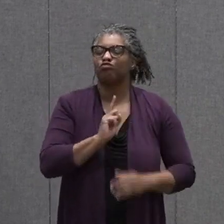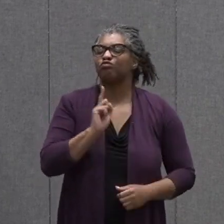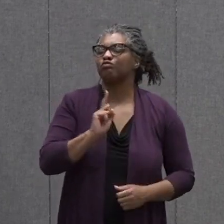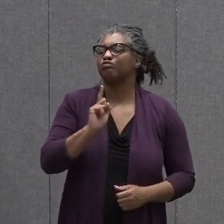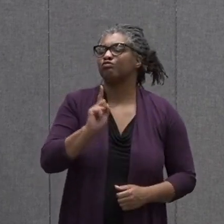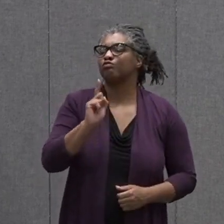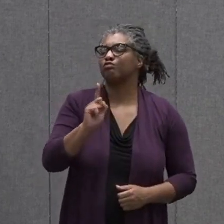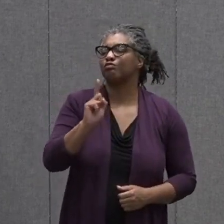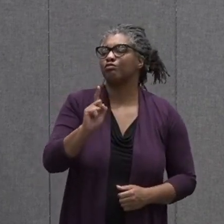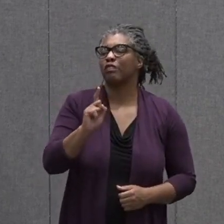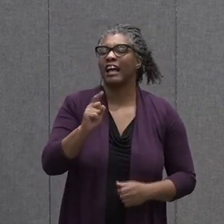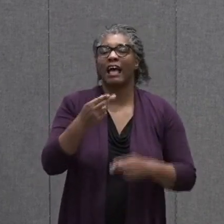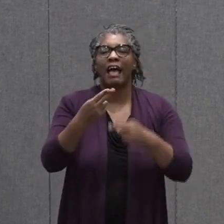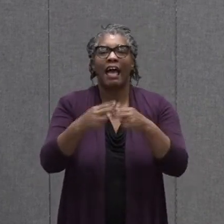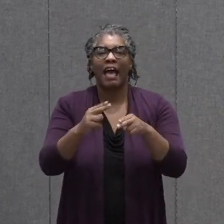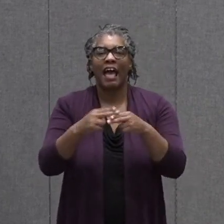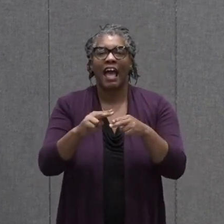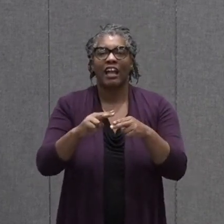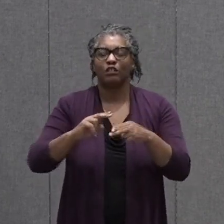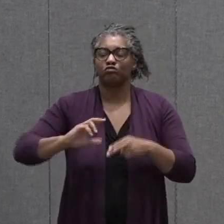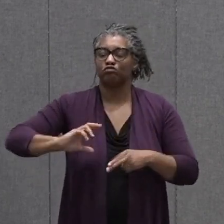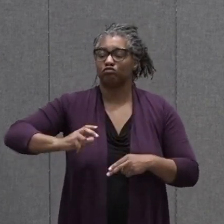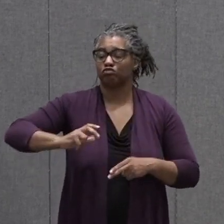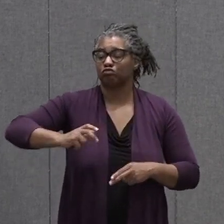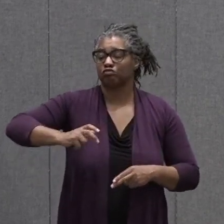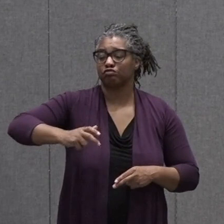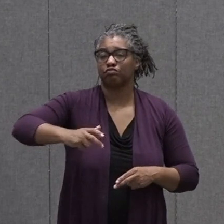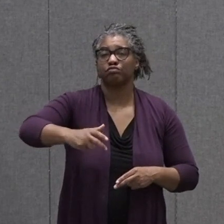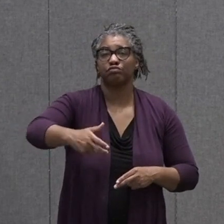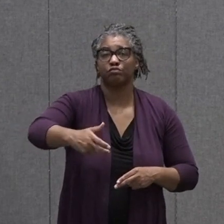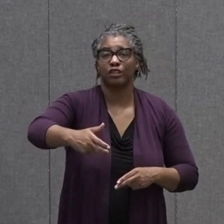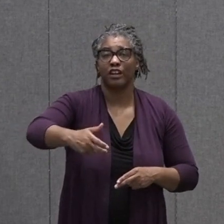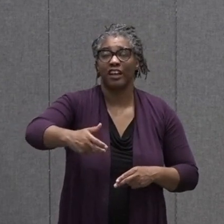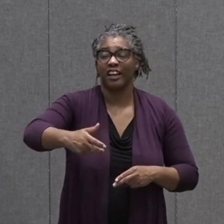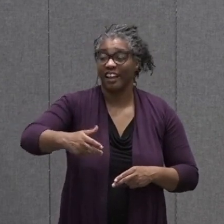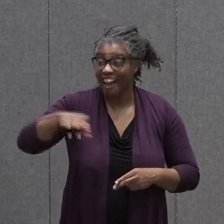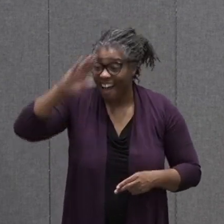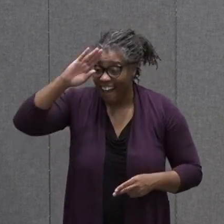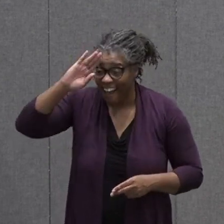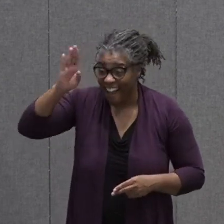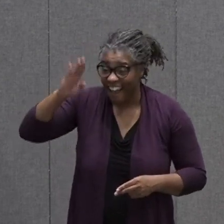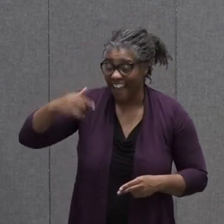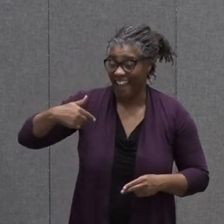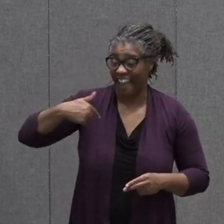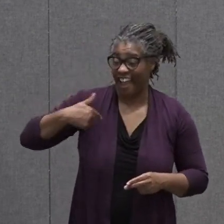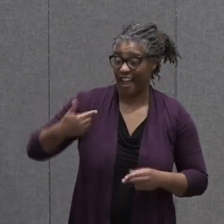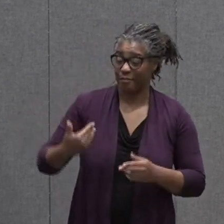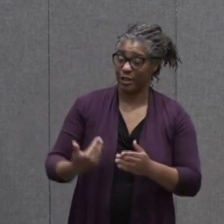"Hello, I'm new here and I would like to play, maybe now, maybe later,